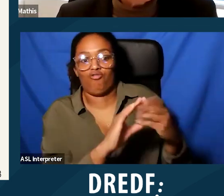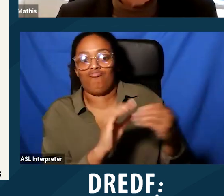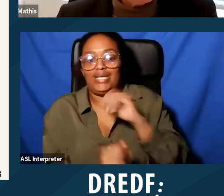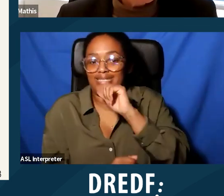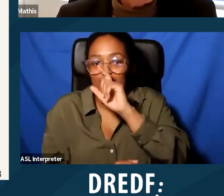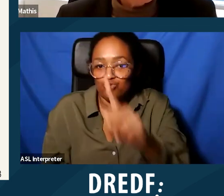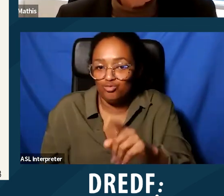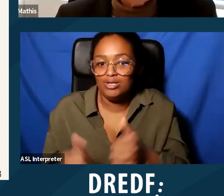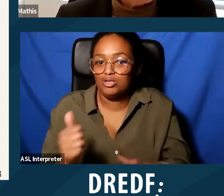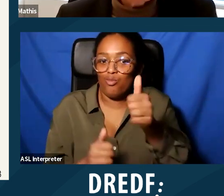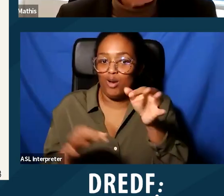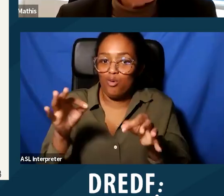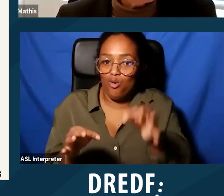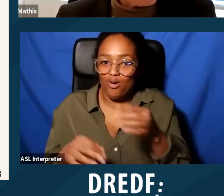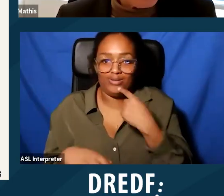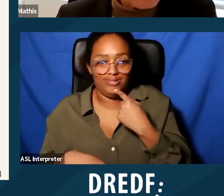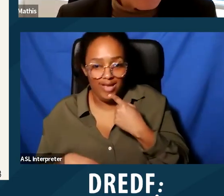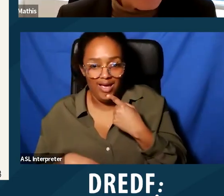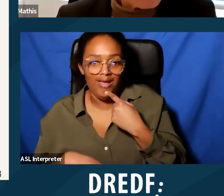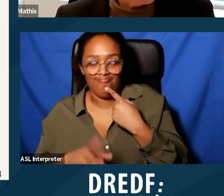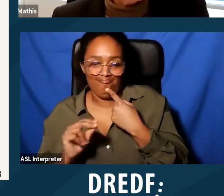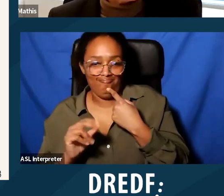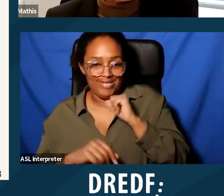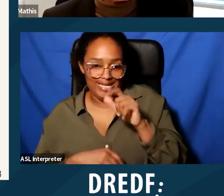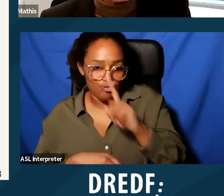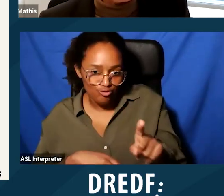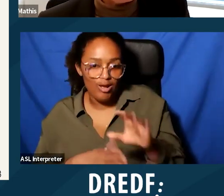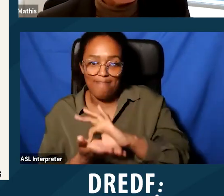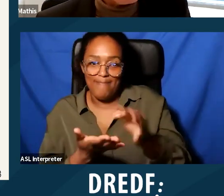that Medicaid is focused only on institutional care.